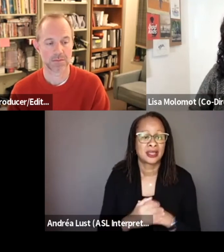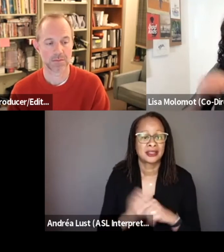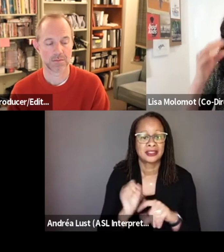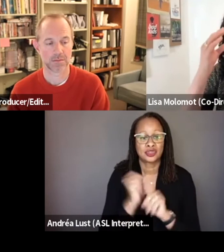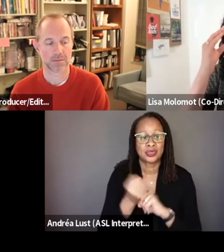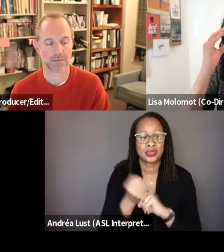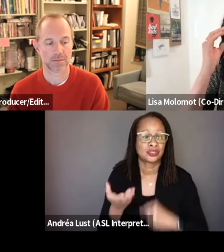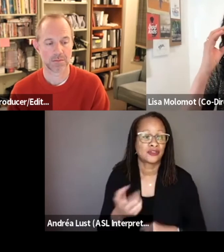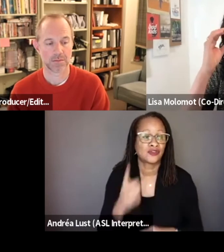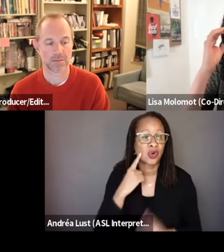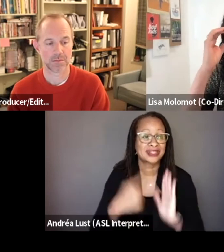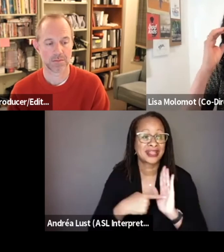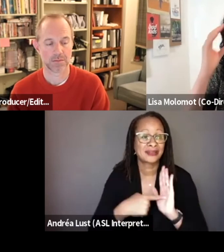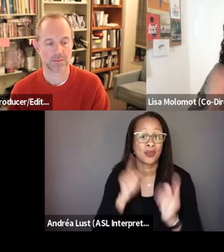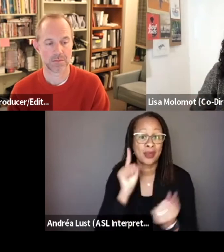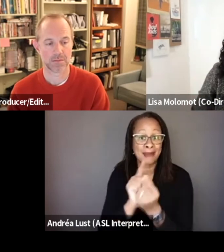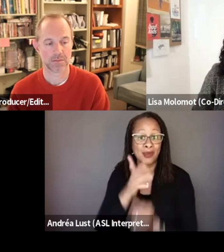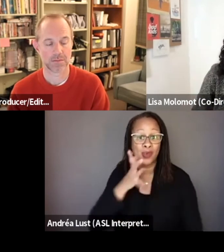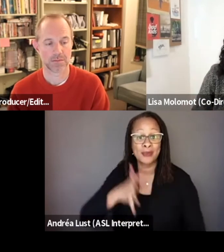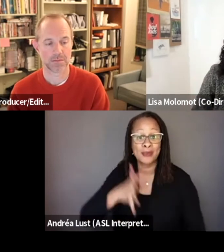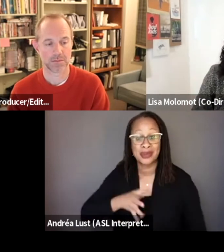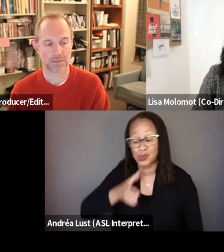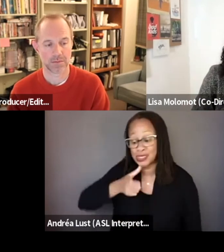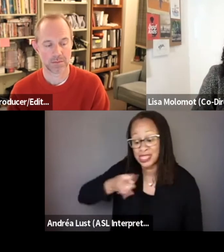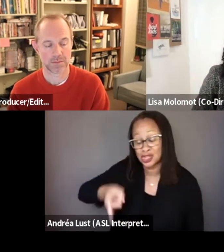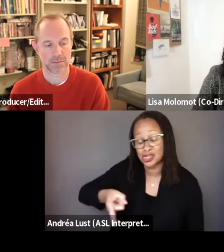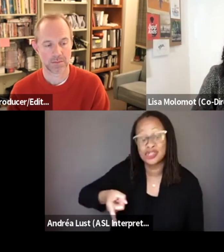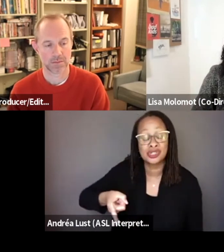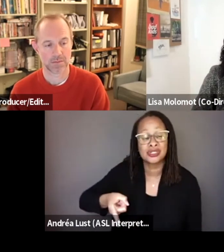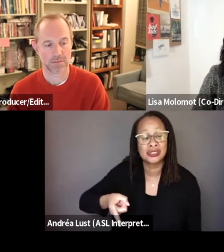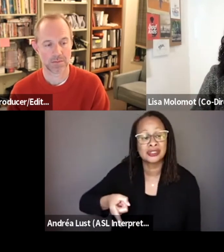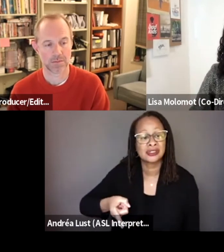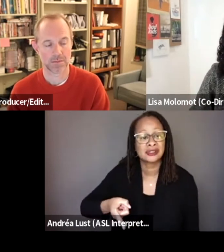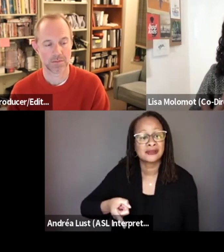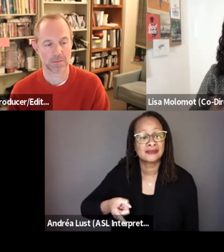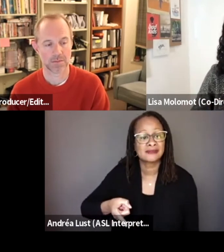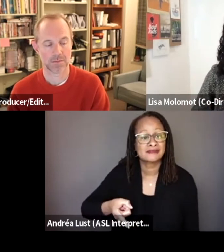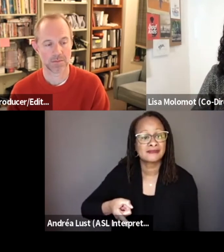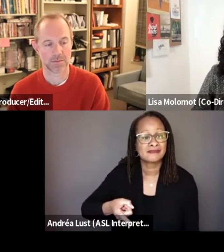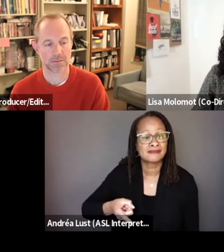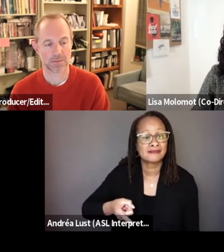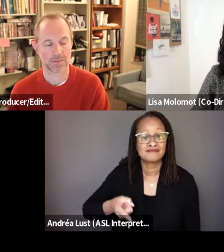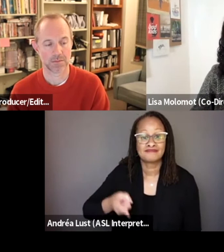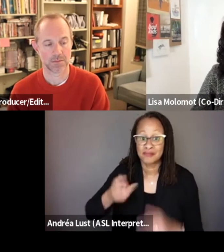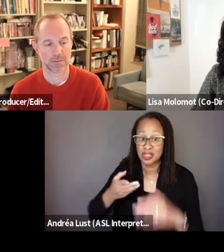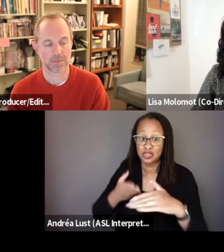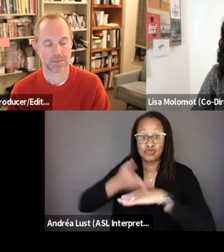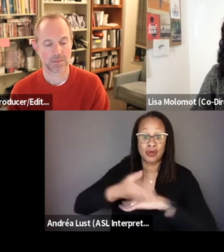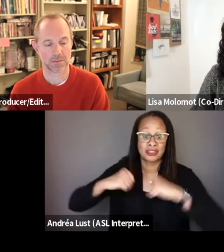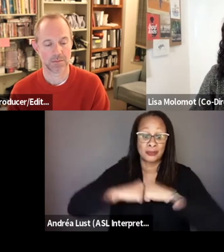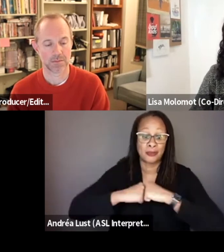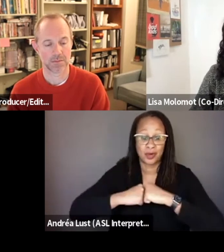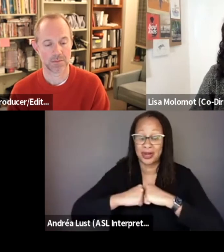For example, we met a woman who was, she crossed the border, she's undocumented,